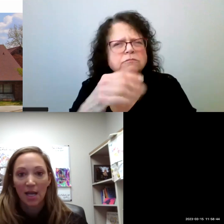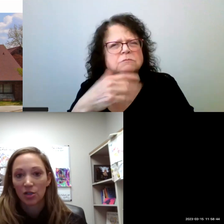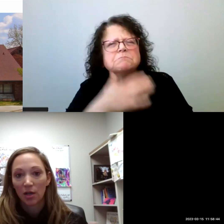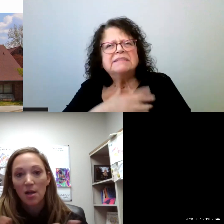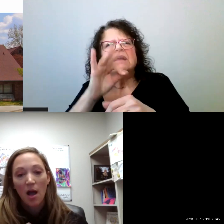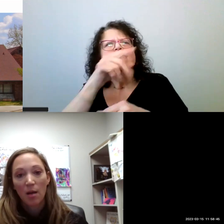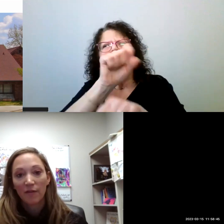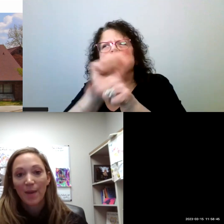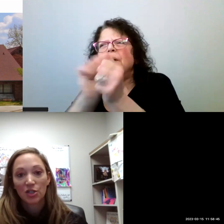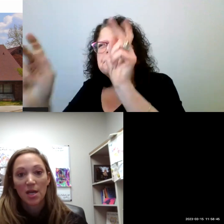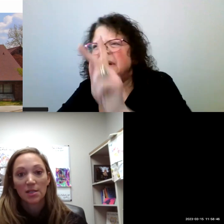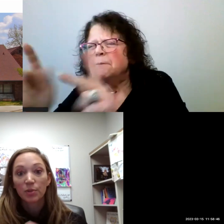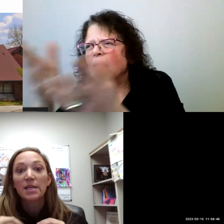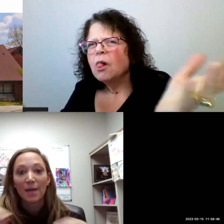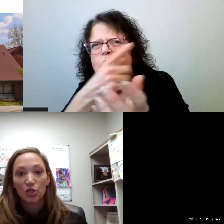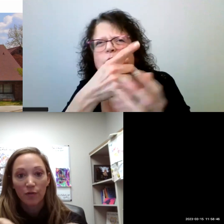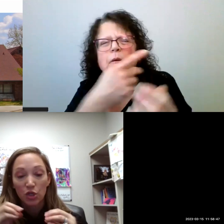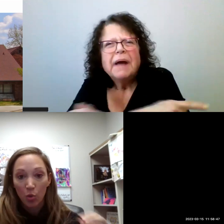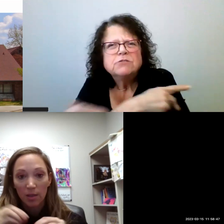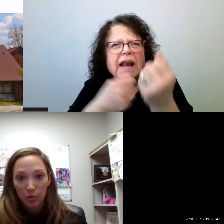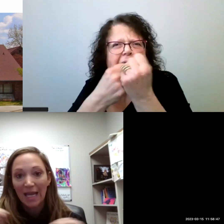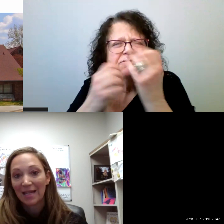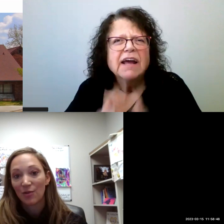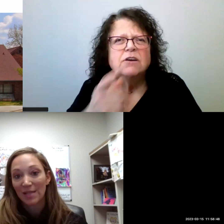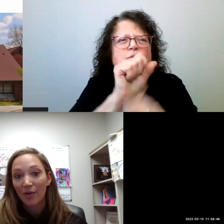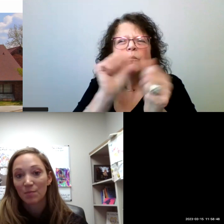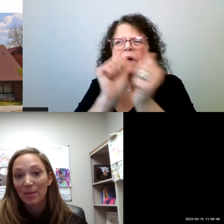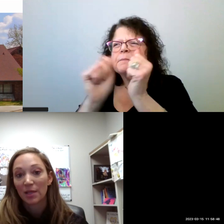any sector of patients, please make sure that you are communicating those out to people